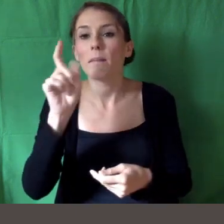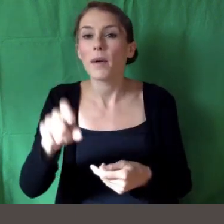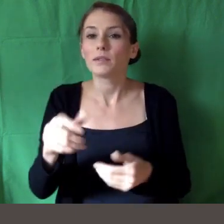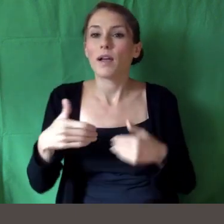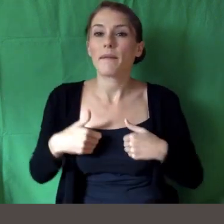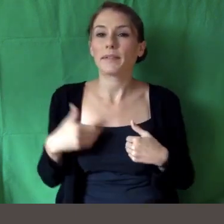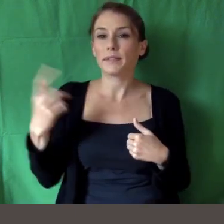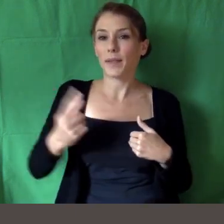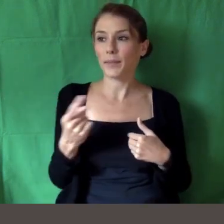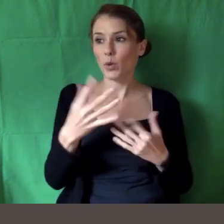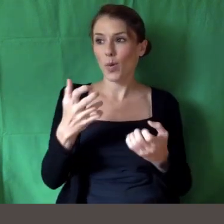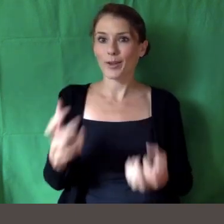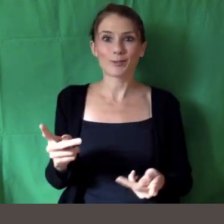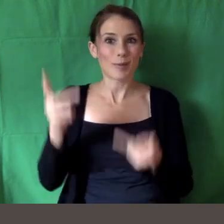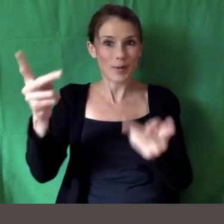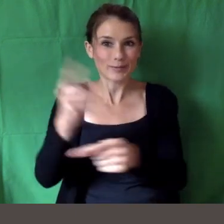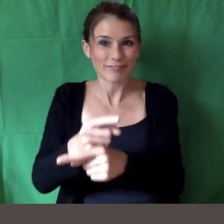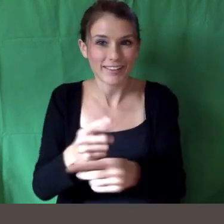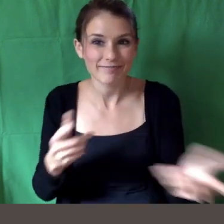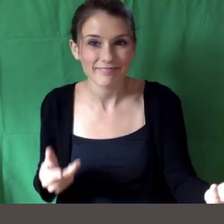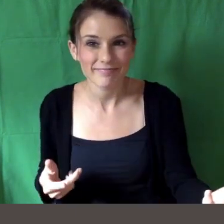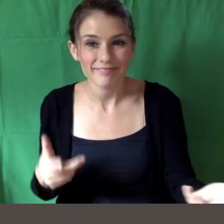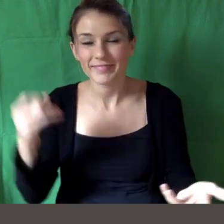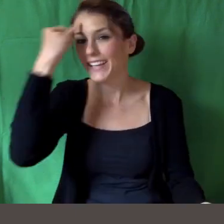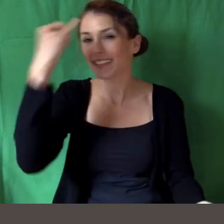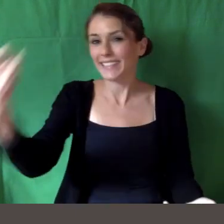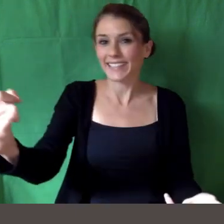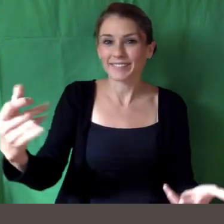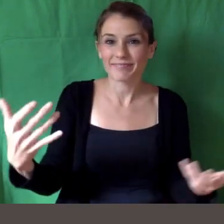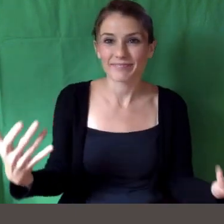that you want to propose, right, an idea.